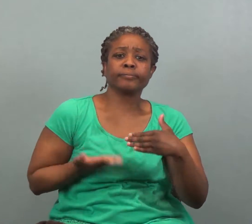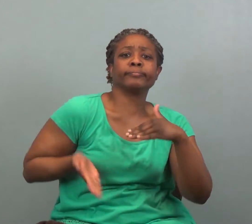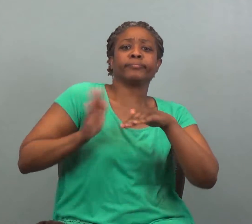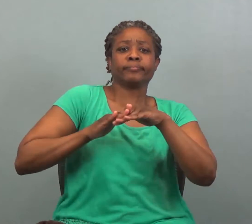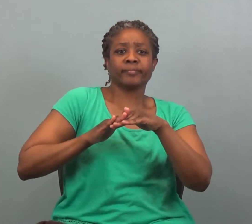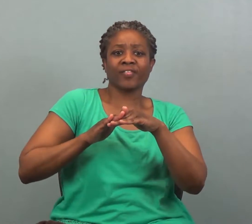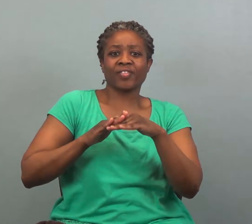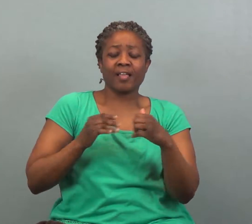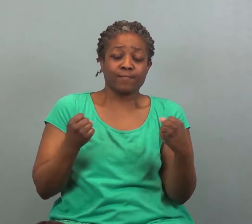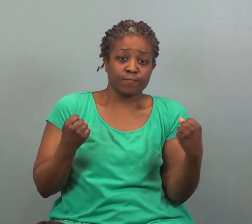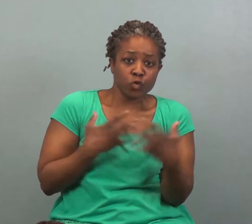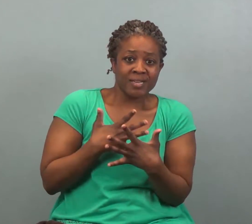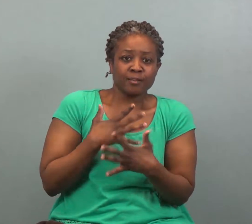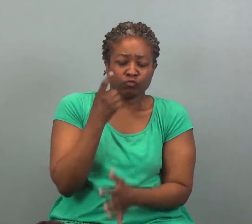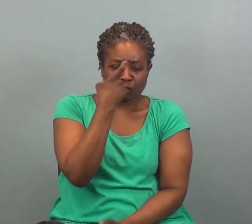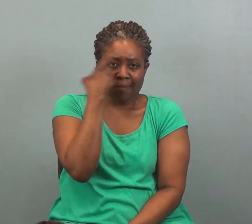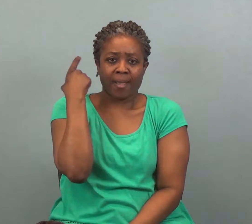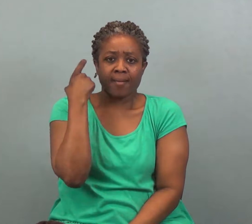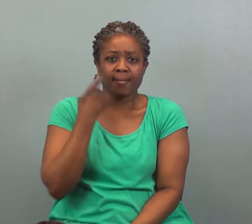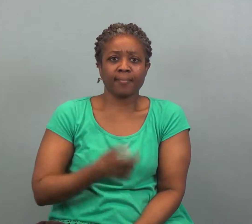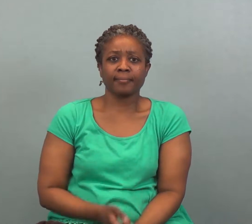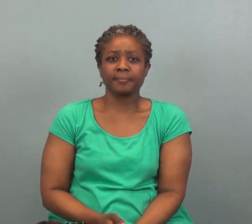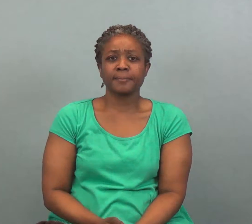This can lead to increased fear and trauma for the individual.